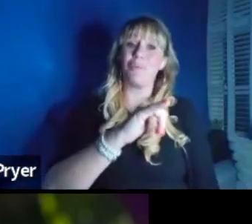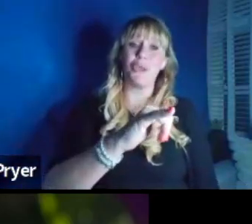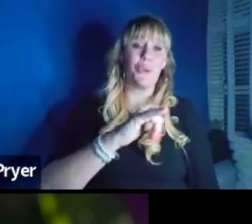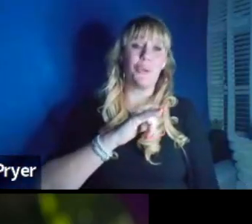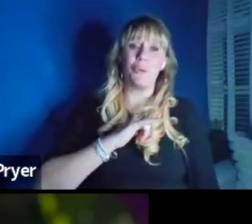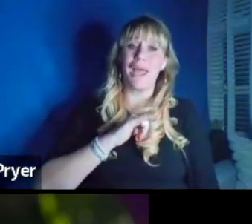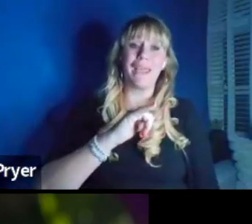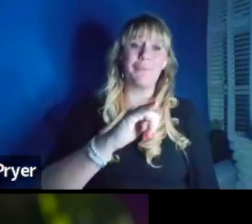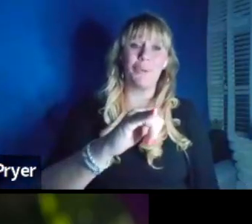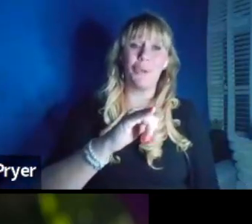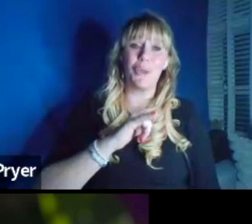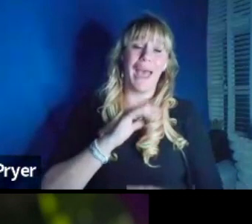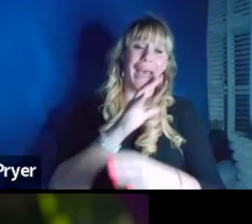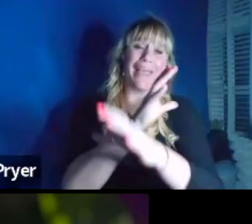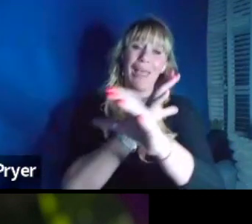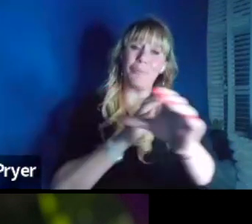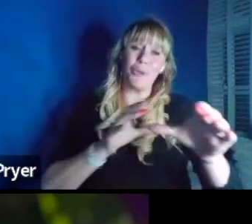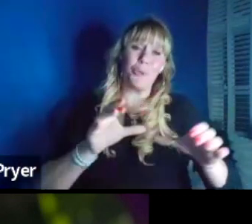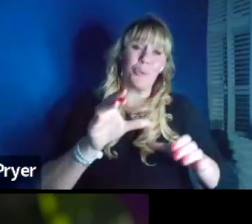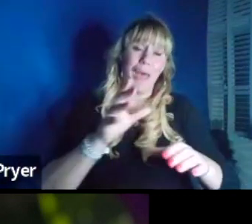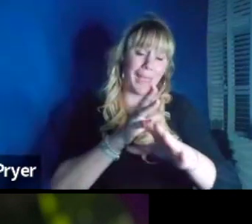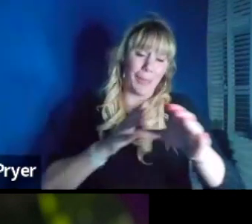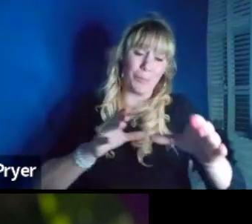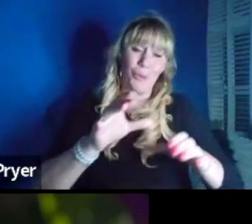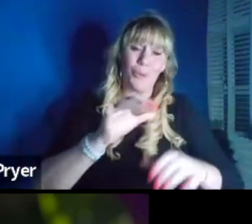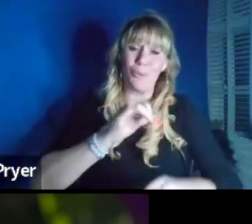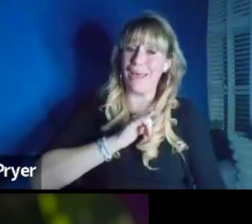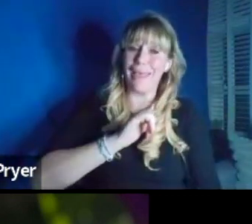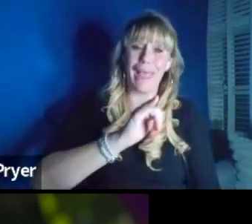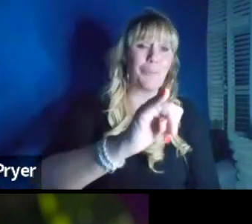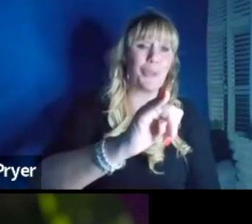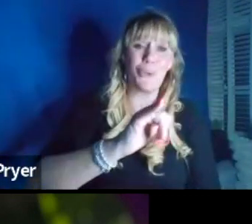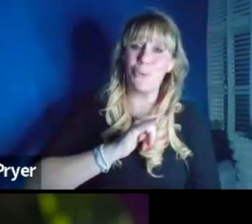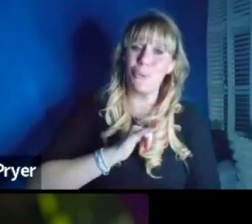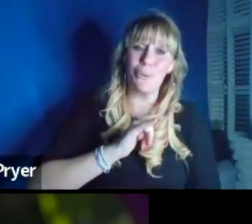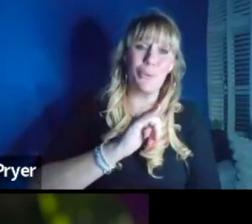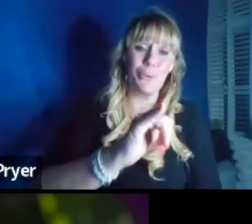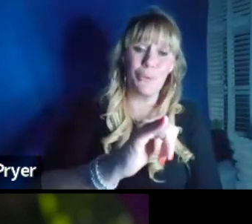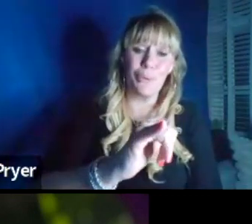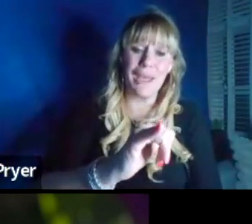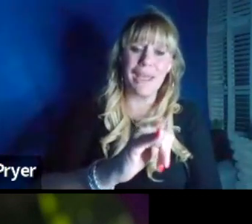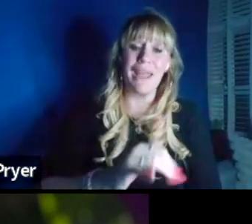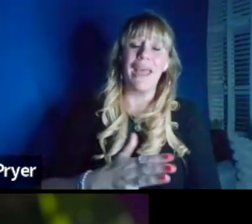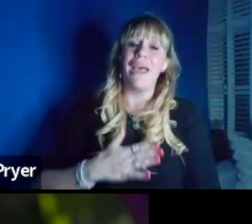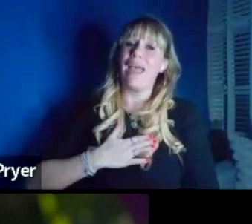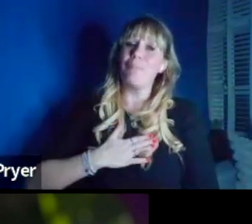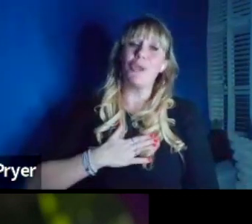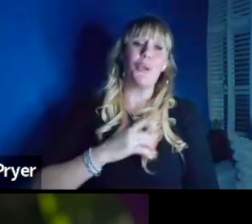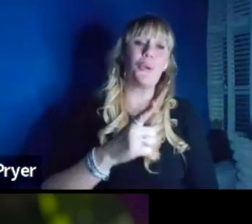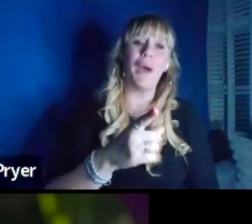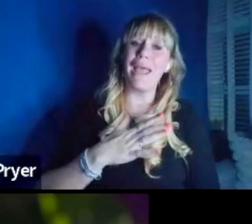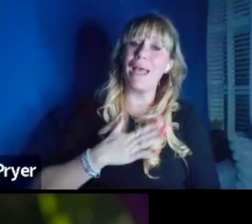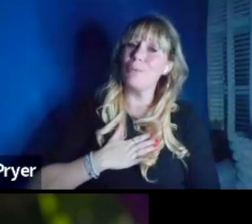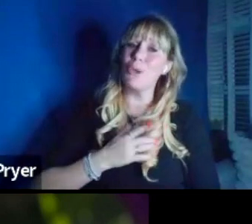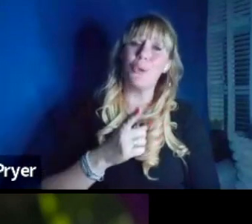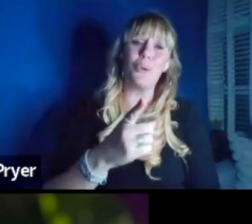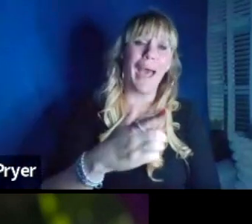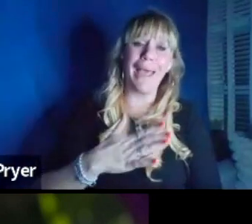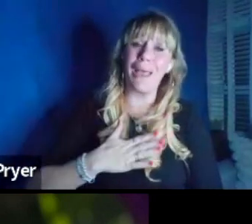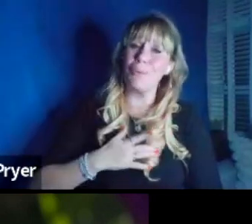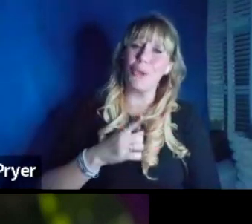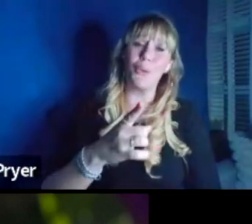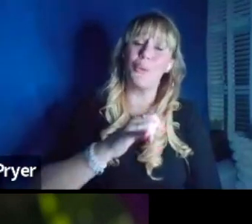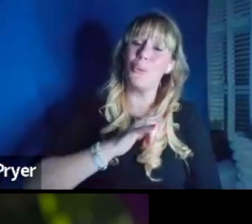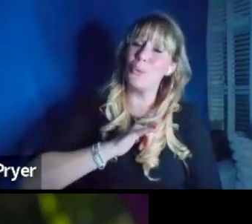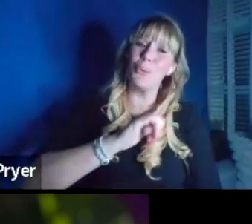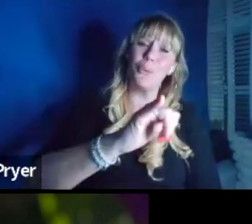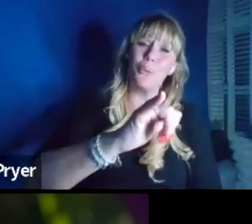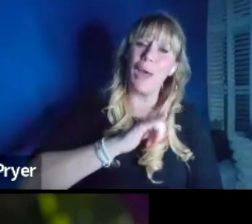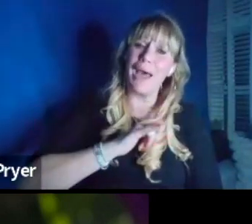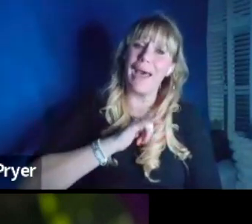I am the beautiful song in your heart